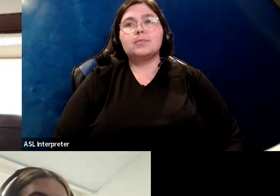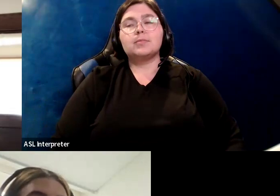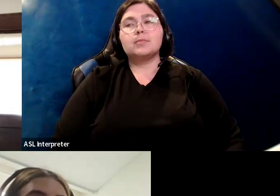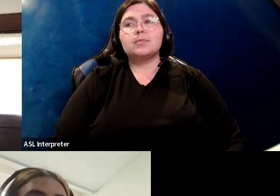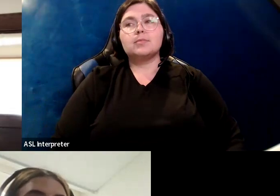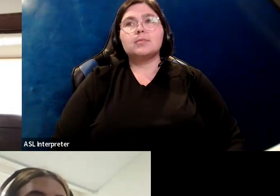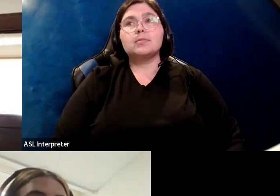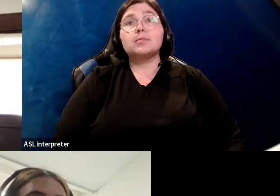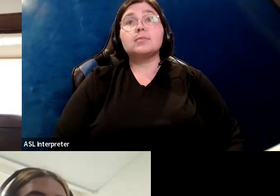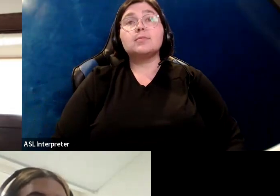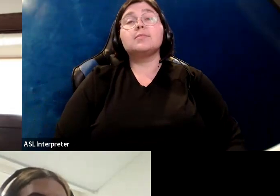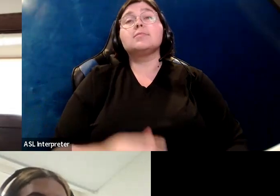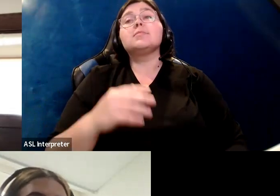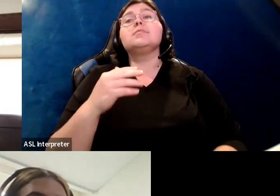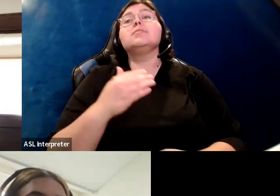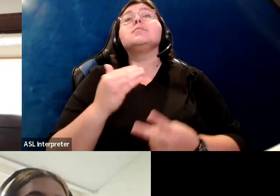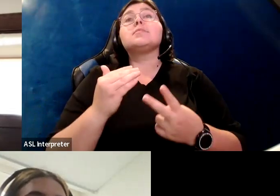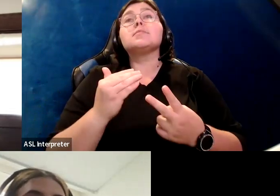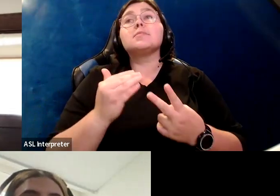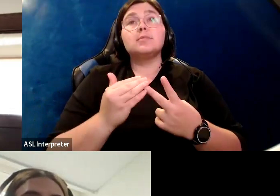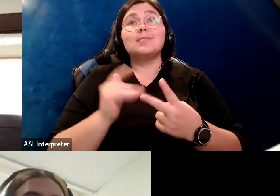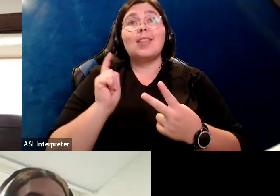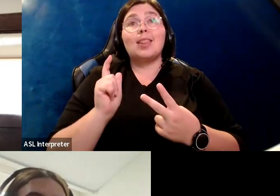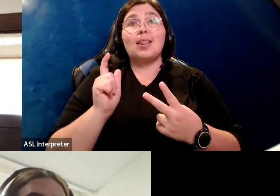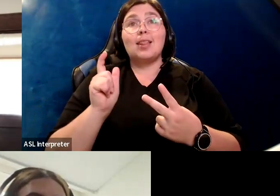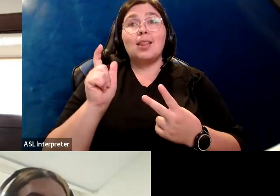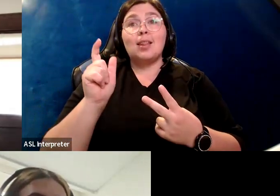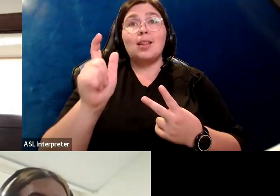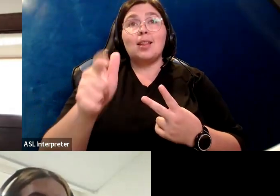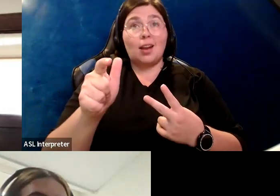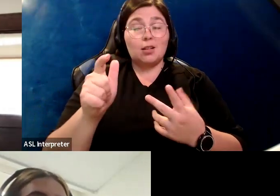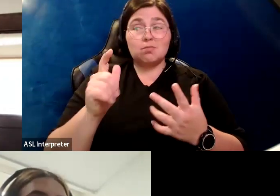As we continue to explore the possibilities of AI,